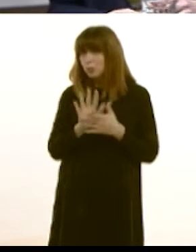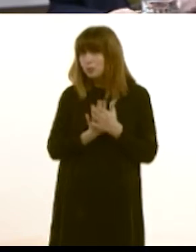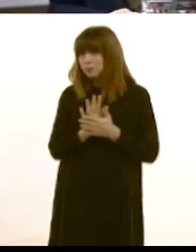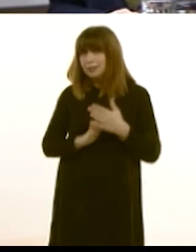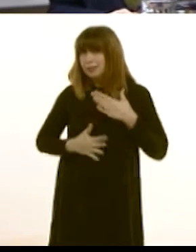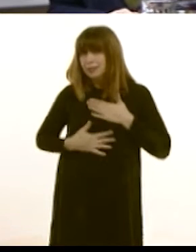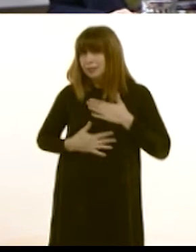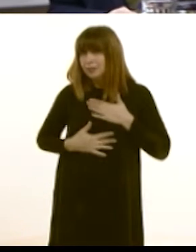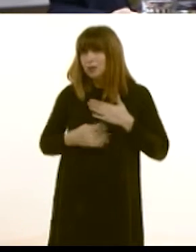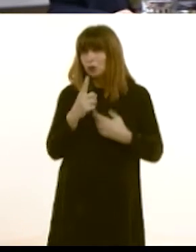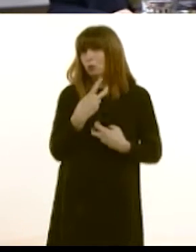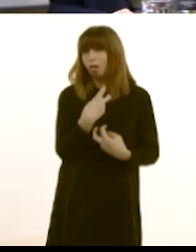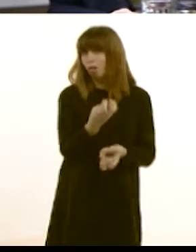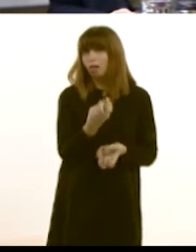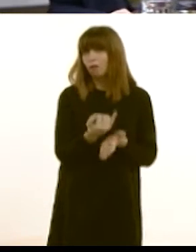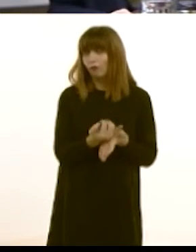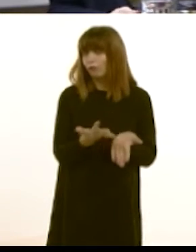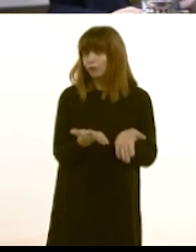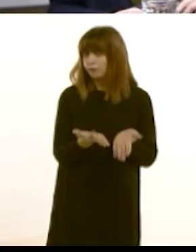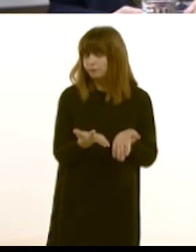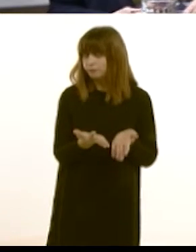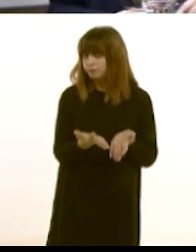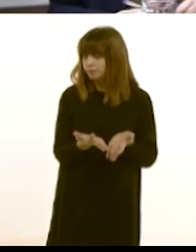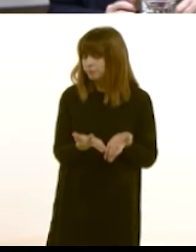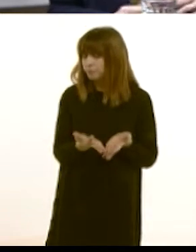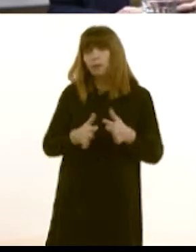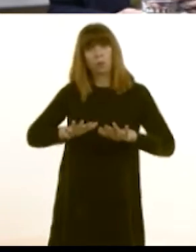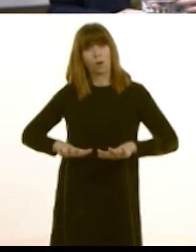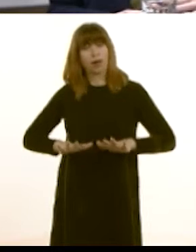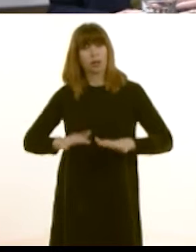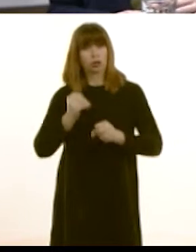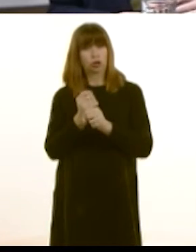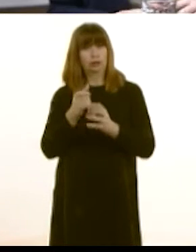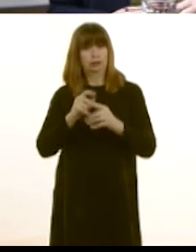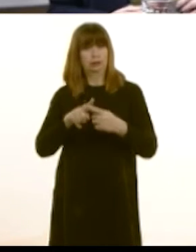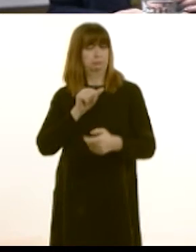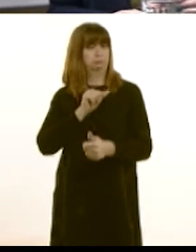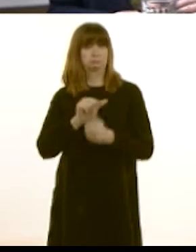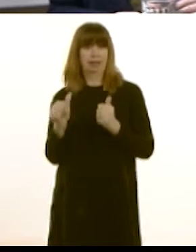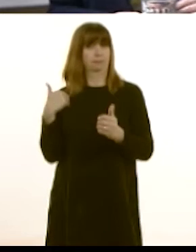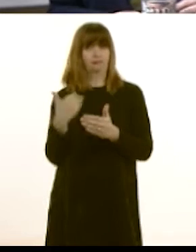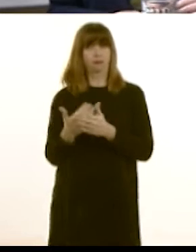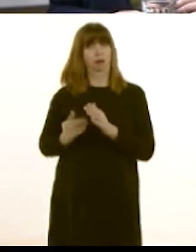of the way that she represented it. If you look at Wales, we have the best GCSE results ever.